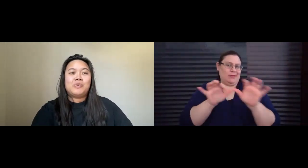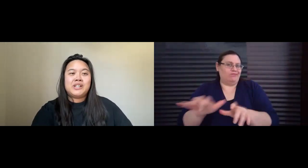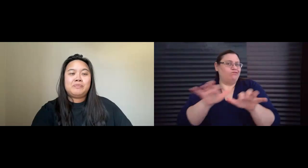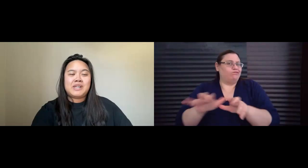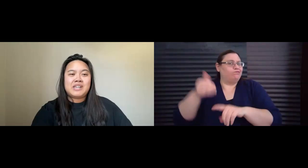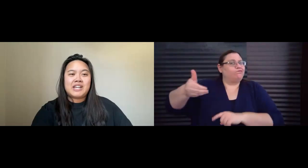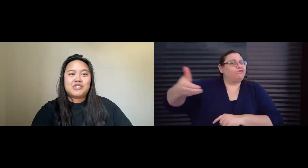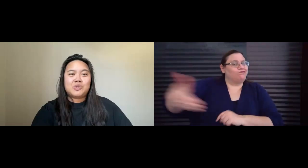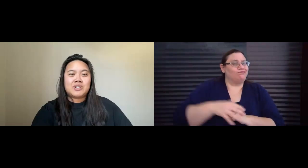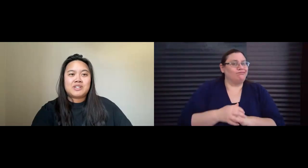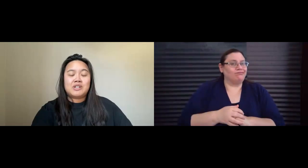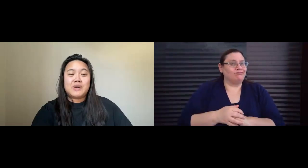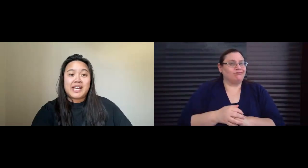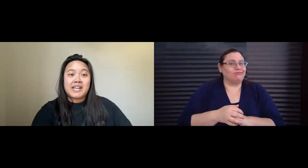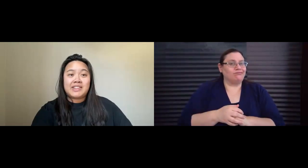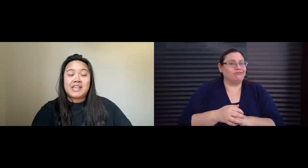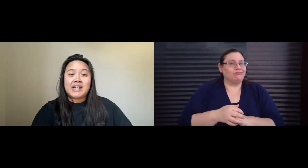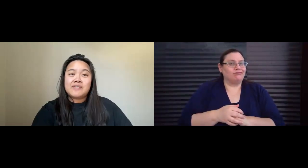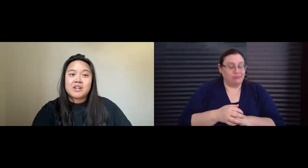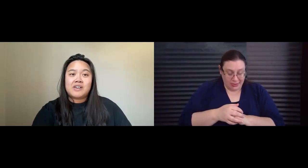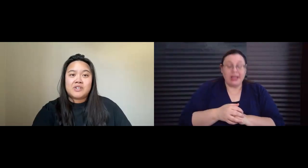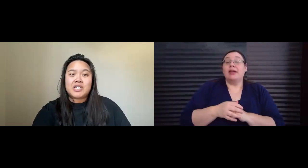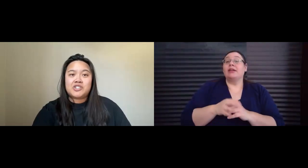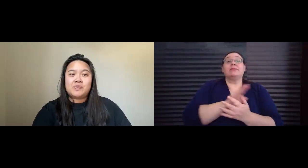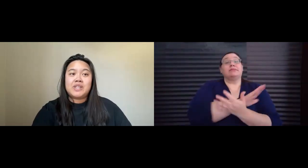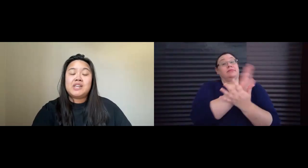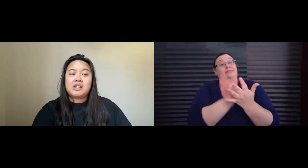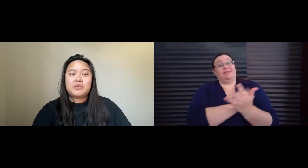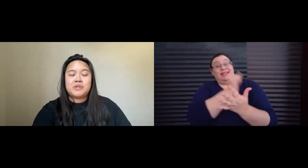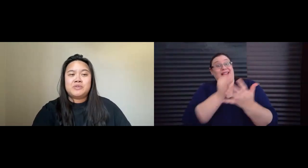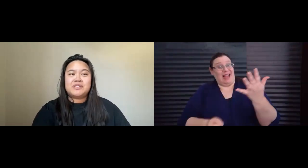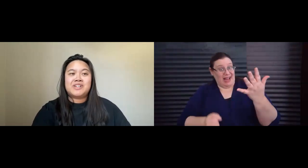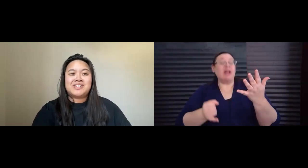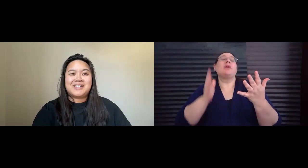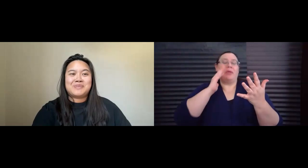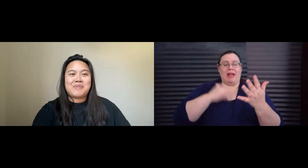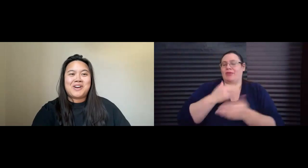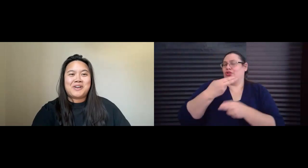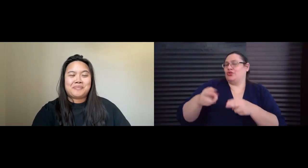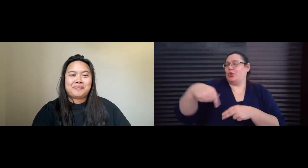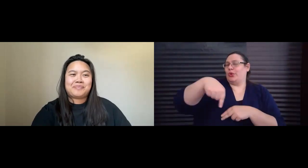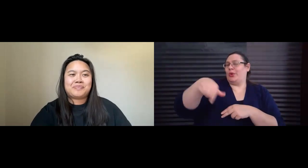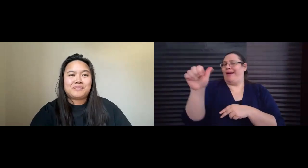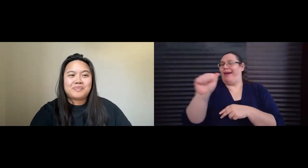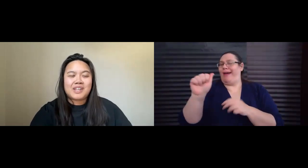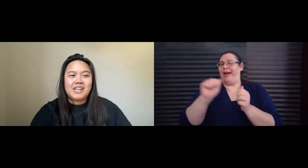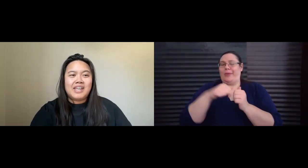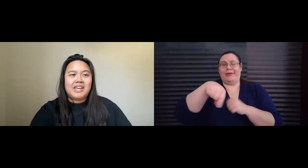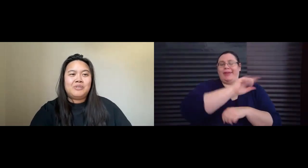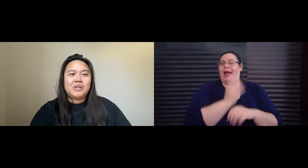There will be a short Q&A at the end of our conversation with the entrepreneurs on today's webinar.